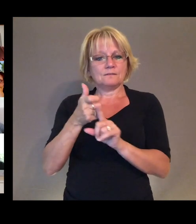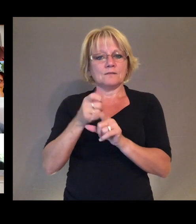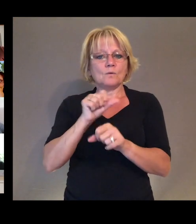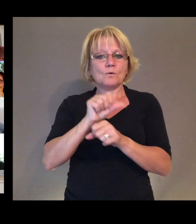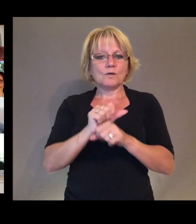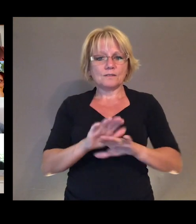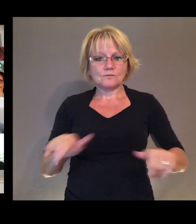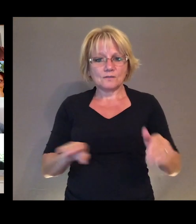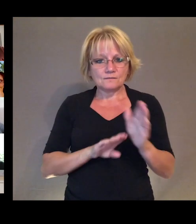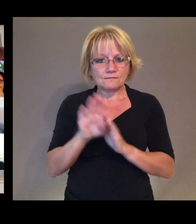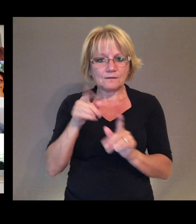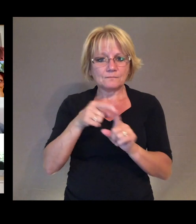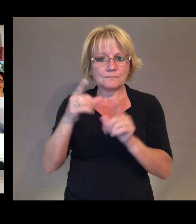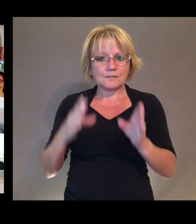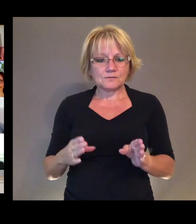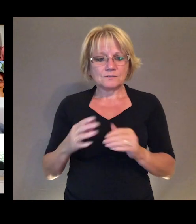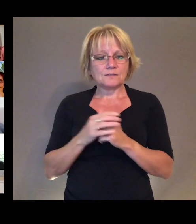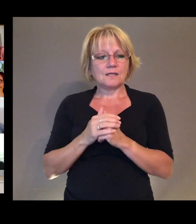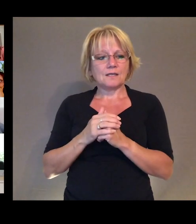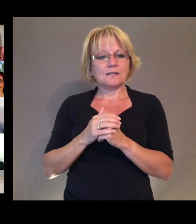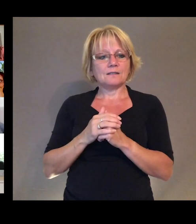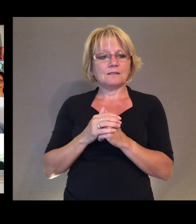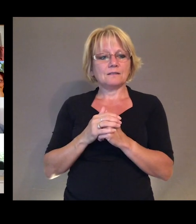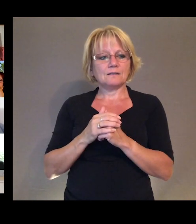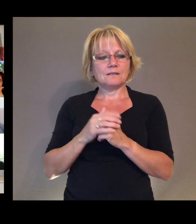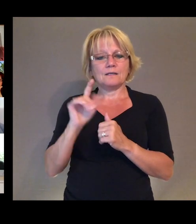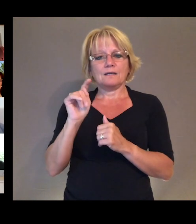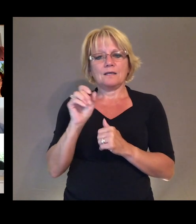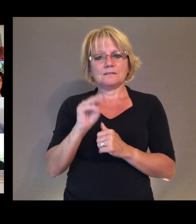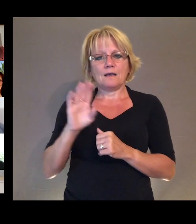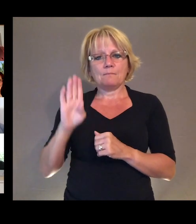at the Thom Boston Metro Early Intervention program